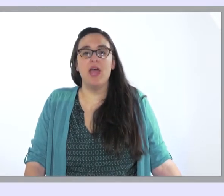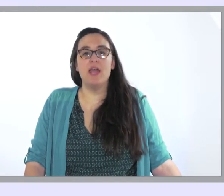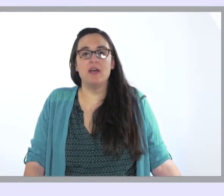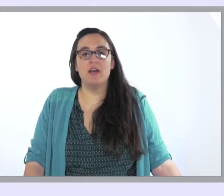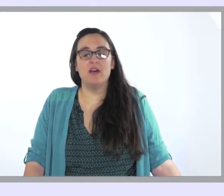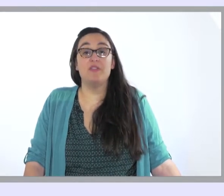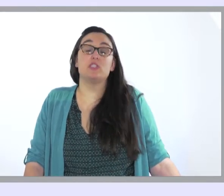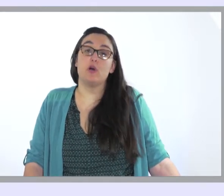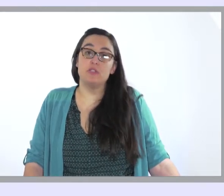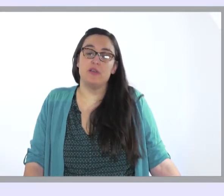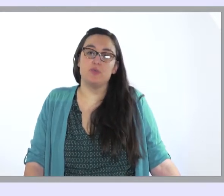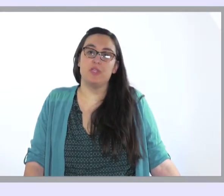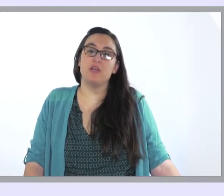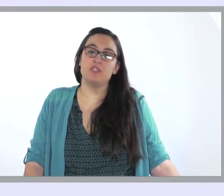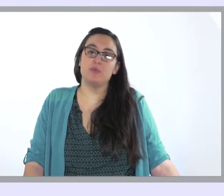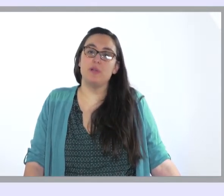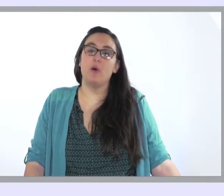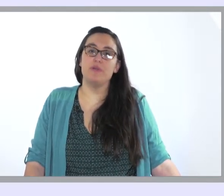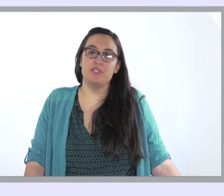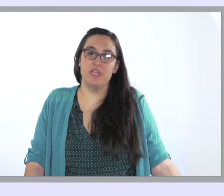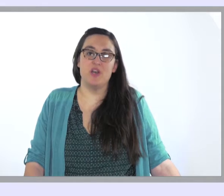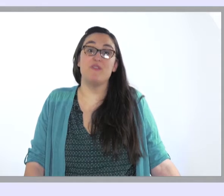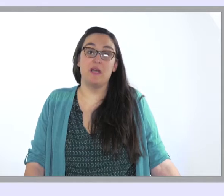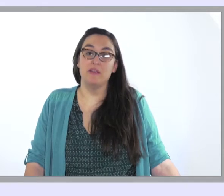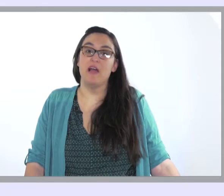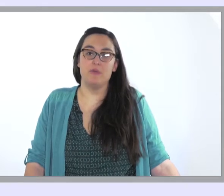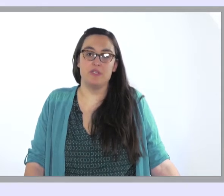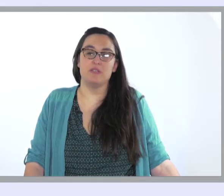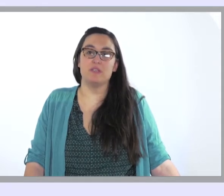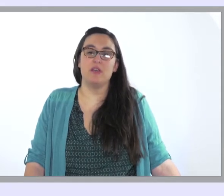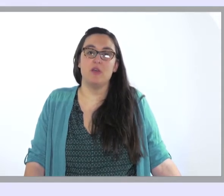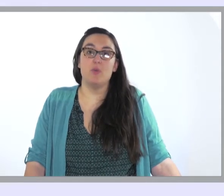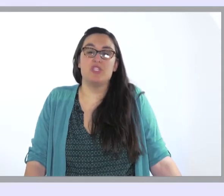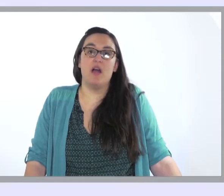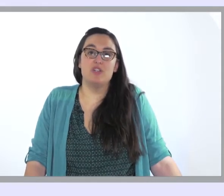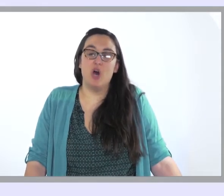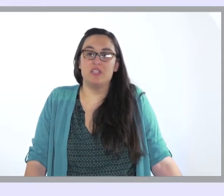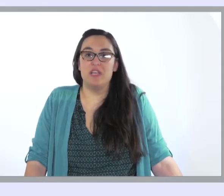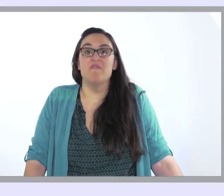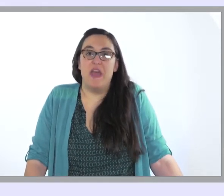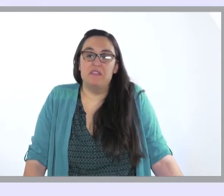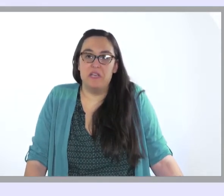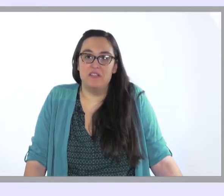This fact contrasts with the natural origin of SLs, which are not invented,